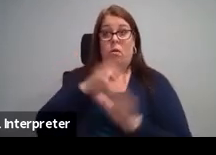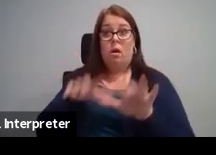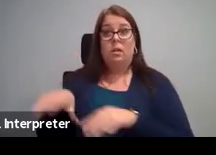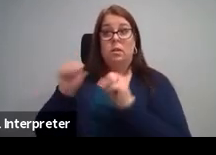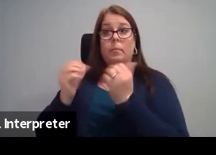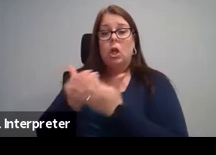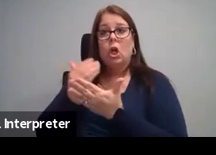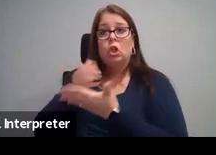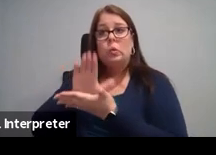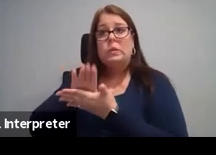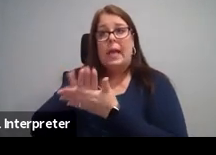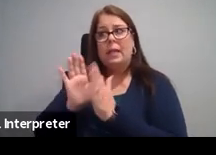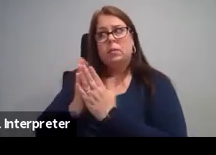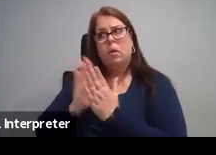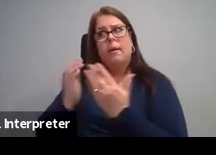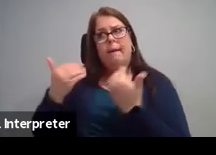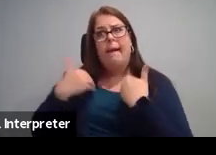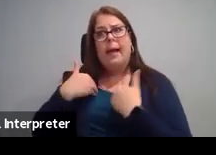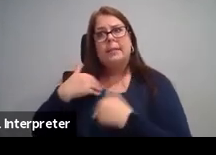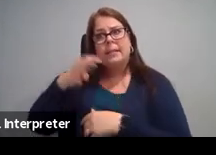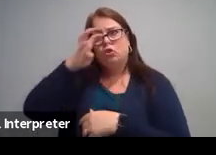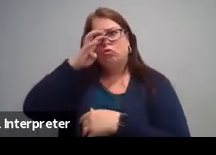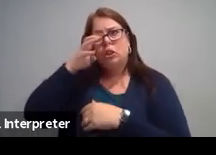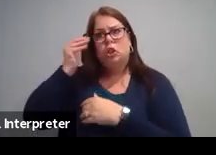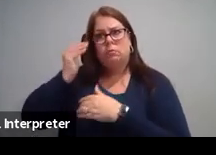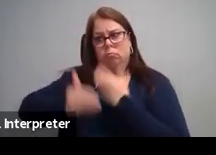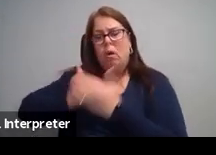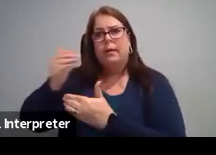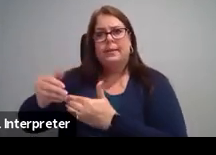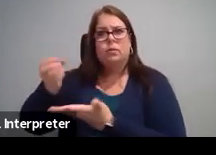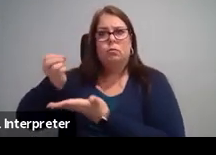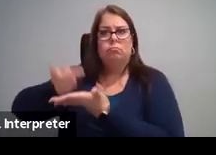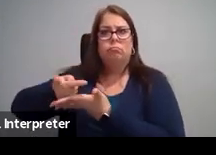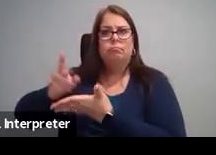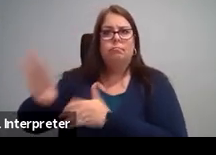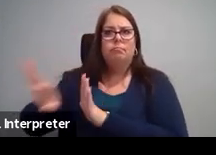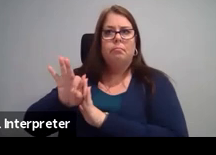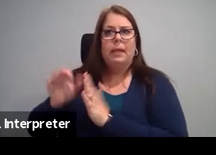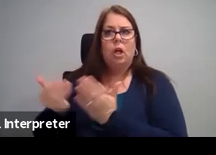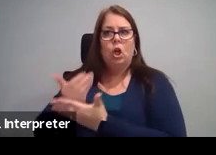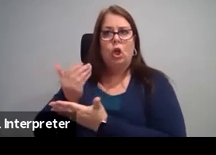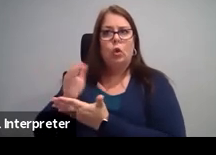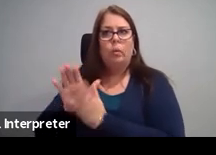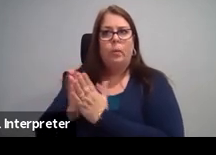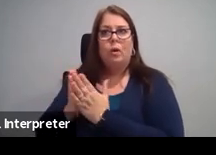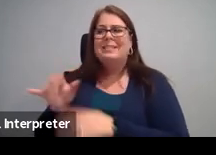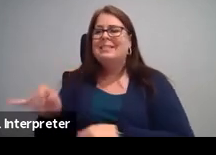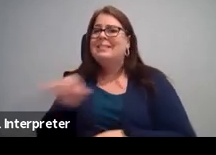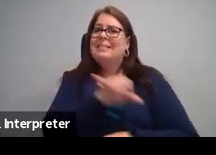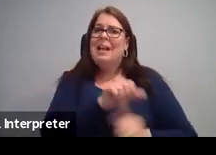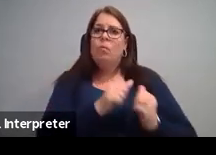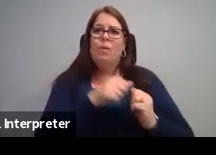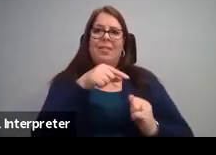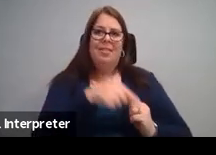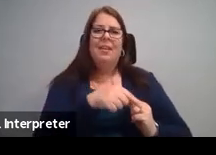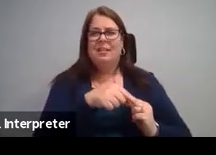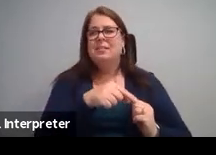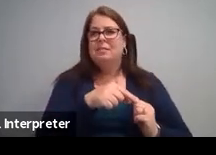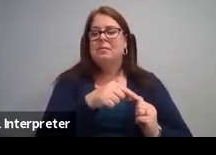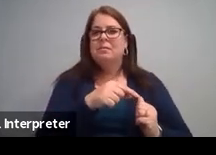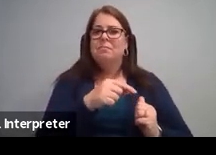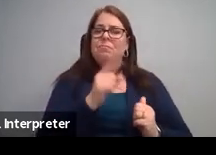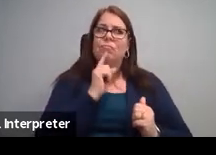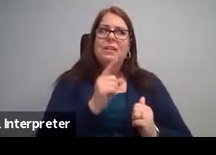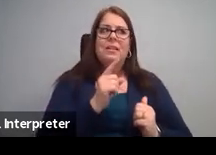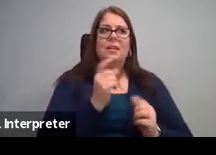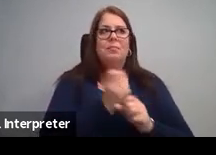Laurie Arnold: Because we are responsible for students, education, we clearly weren't a pandemic. We're doing the best we can but just to really, you know, be thoughtful and making sure people are working together and